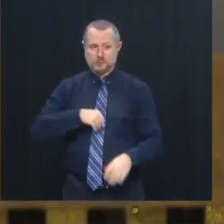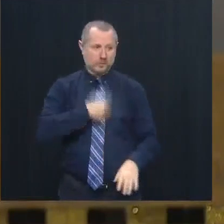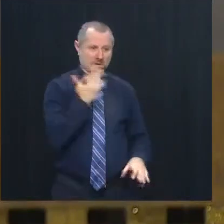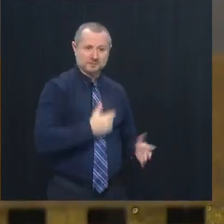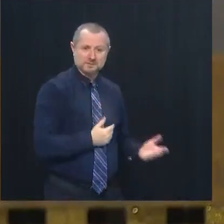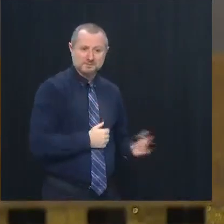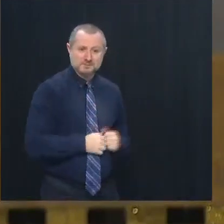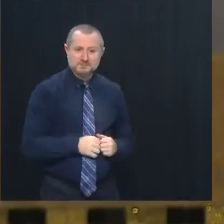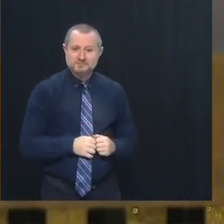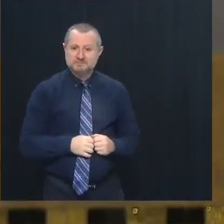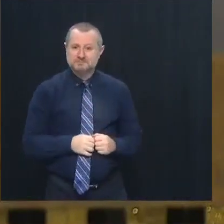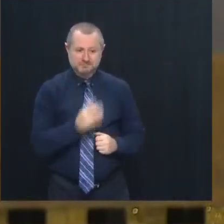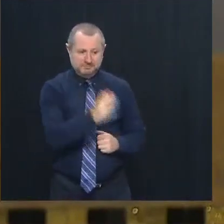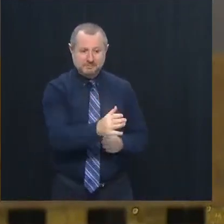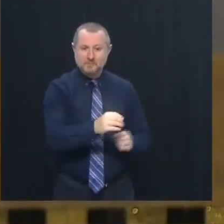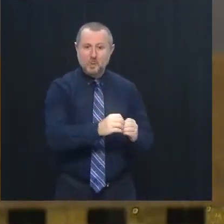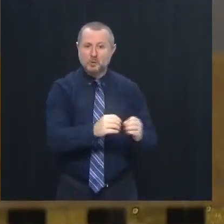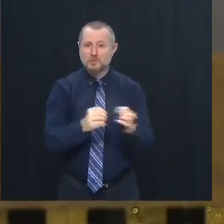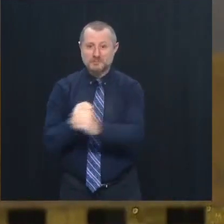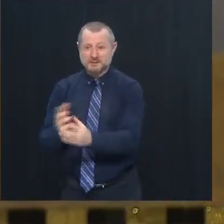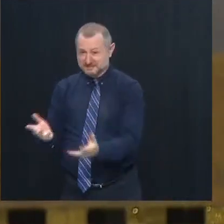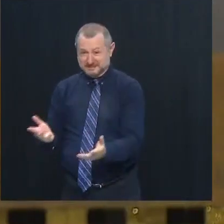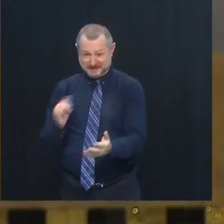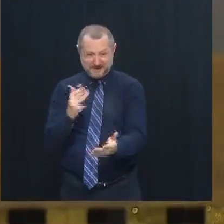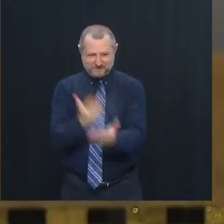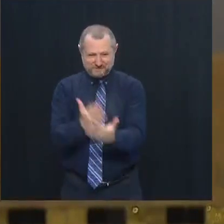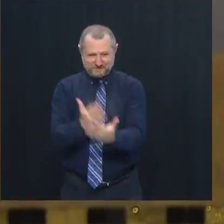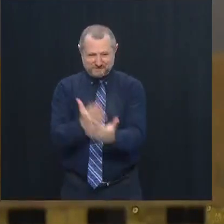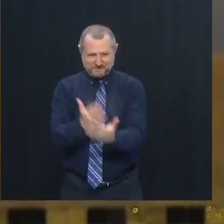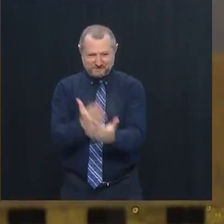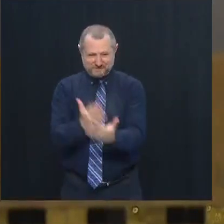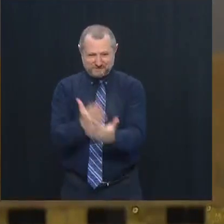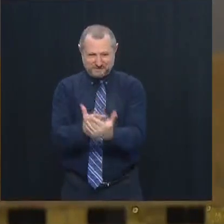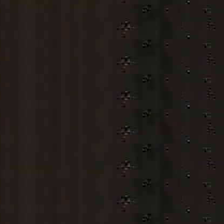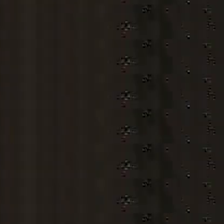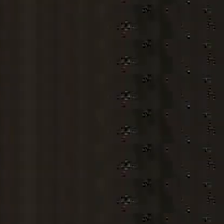THE TRUTH IS COVID KILLED HISPANIC PEOPLE AT 1 1/2 TIMES